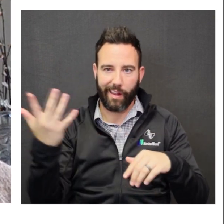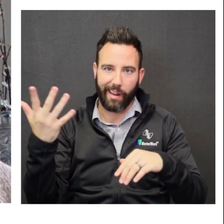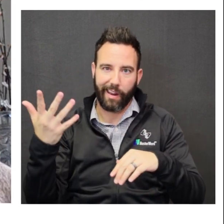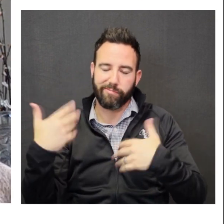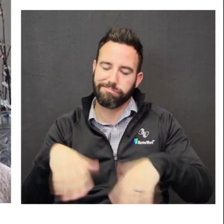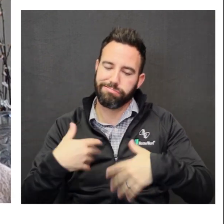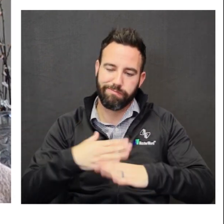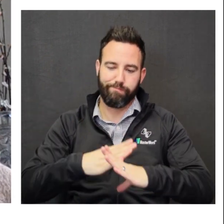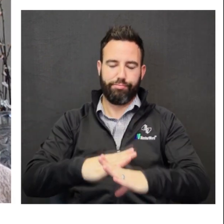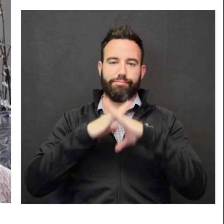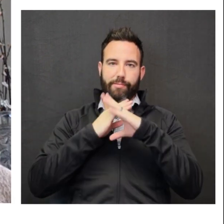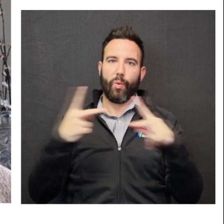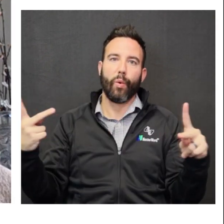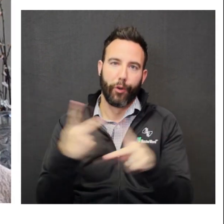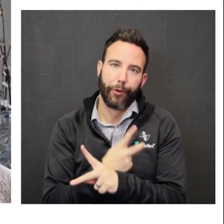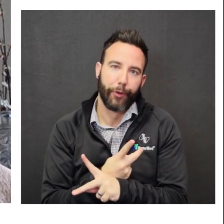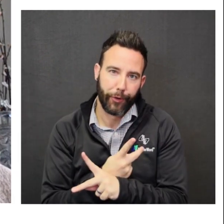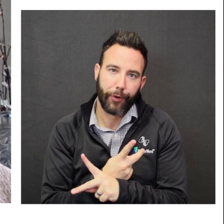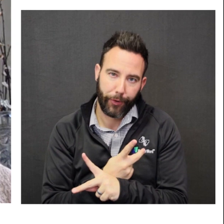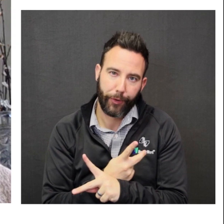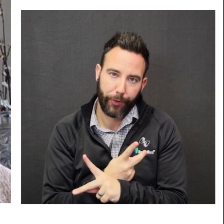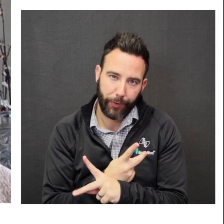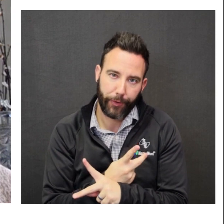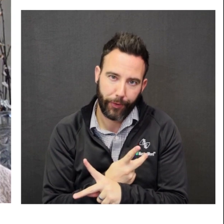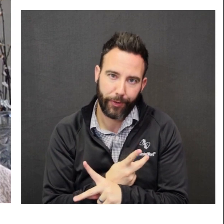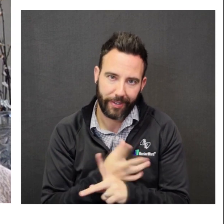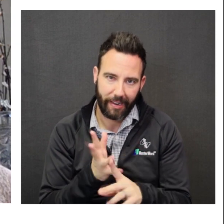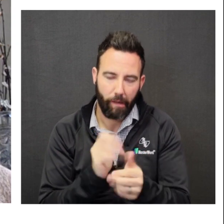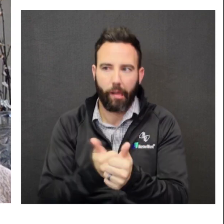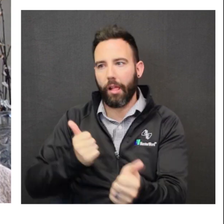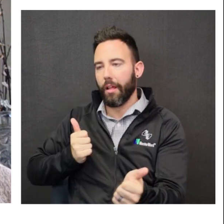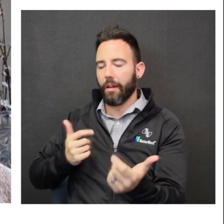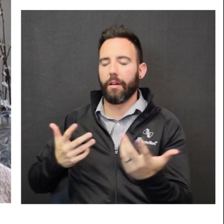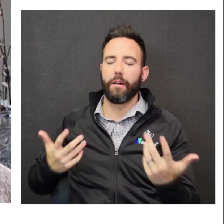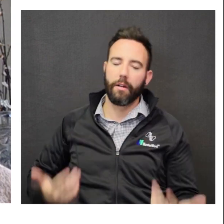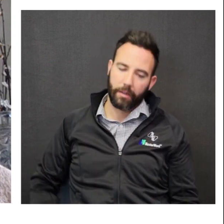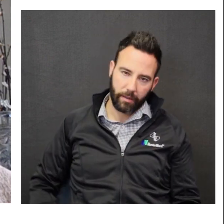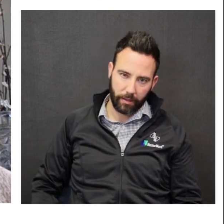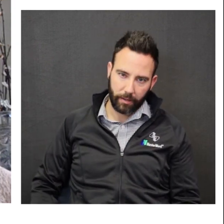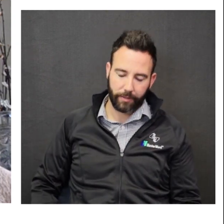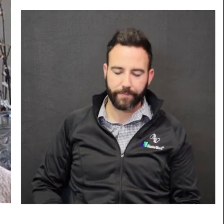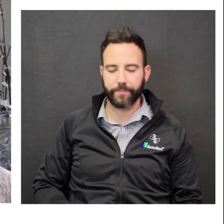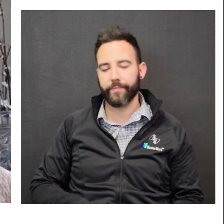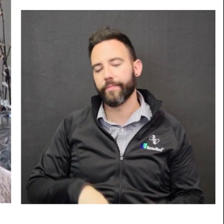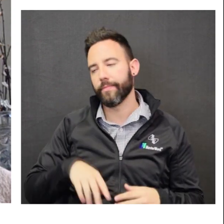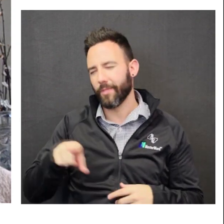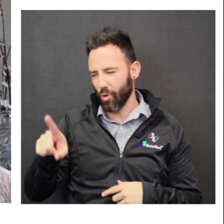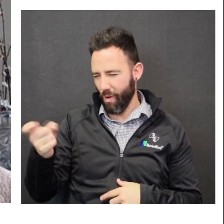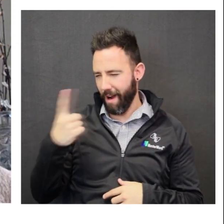we become visible again on those platforms, on those new remote channels. And then to answer the second part of